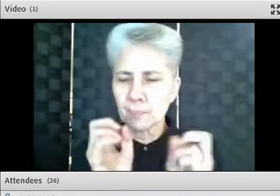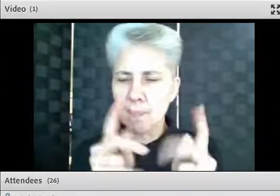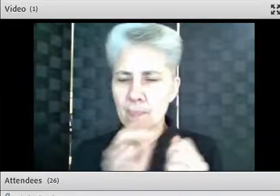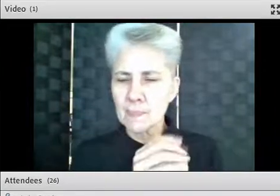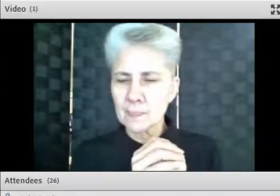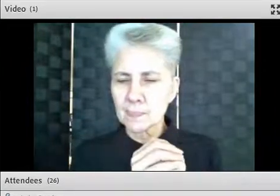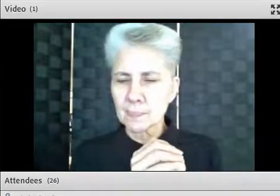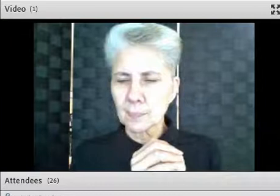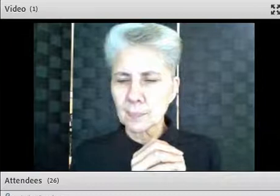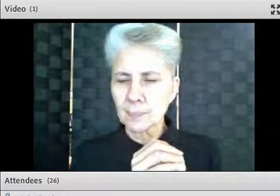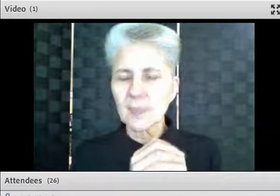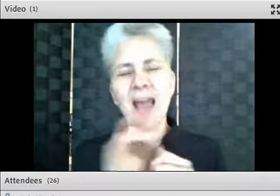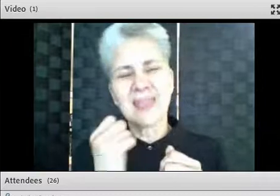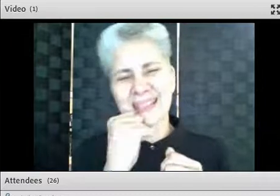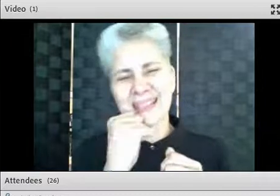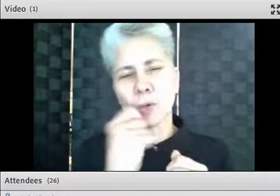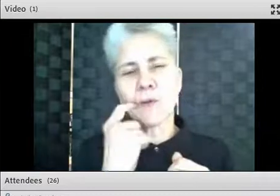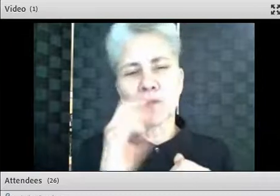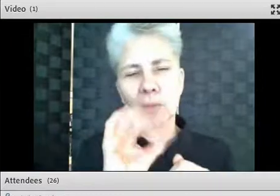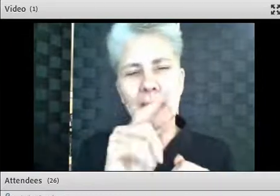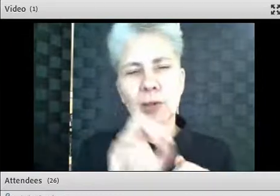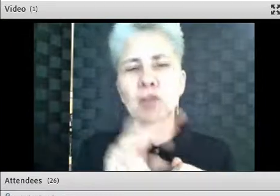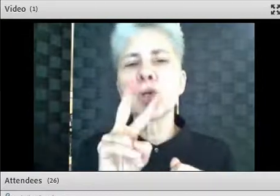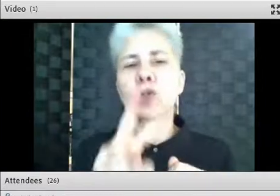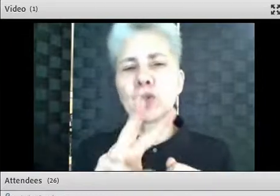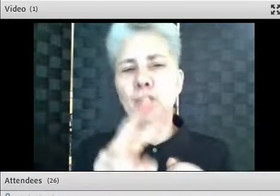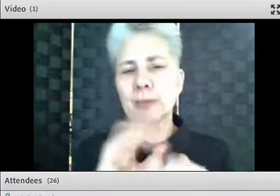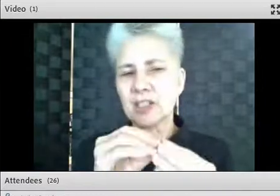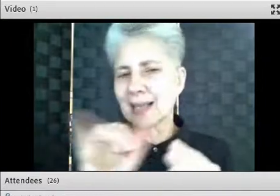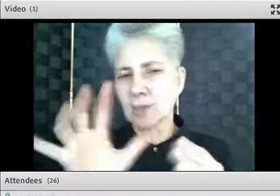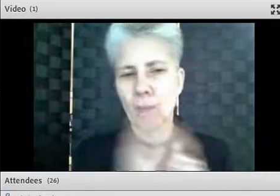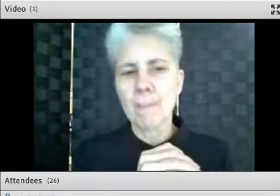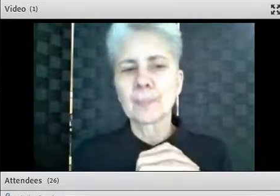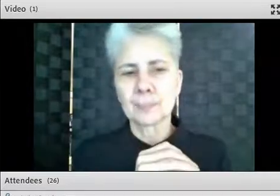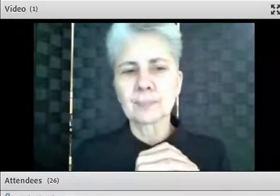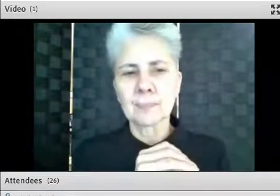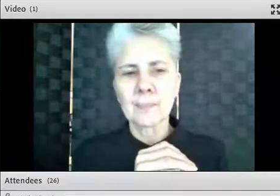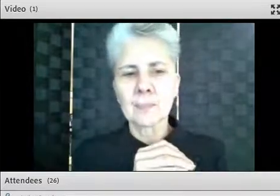Yeah, which is typical for Cutters, using just two digits. Yeah.